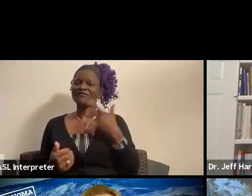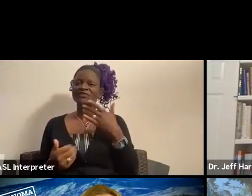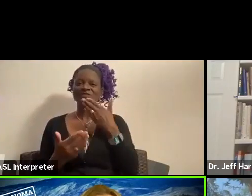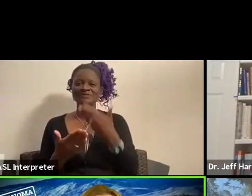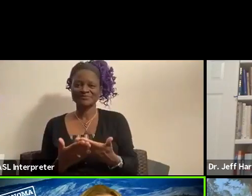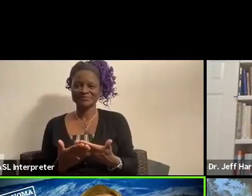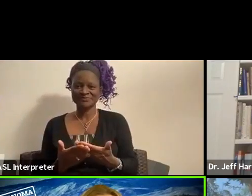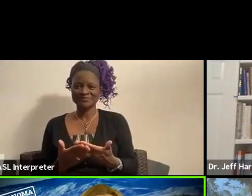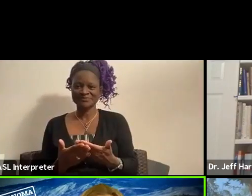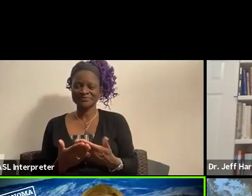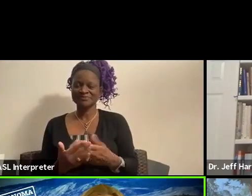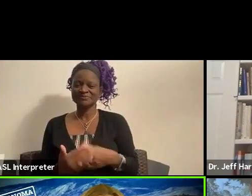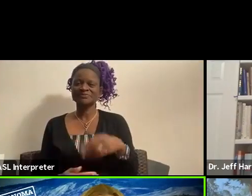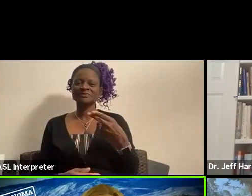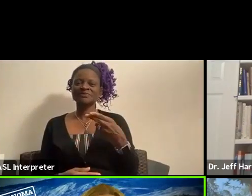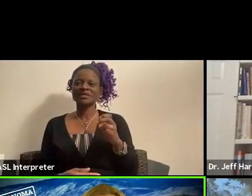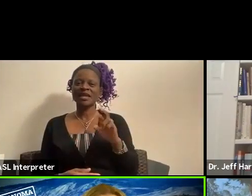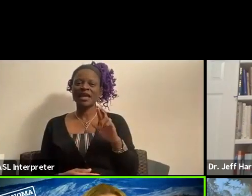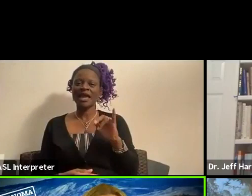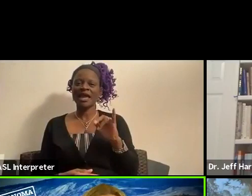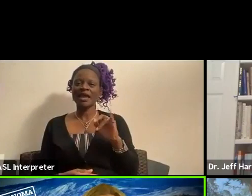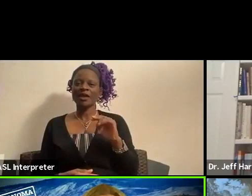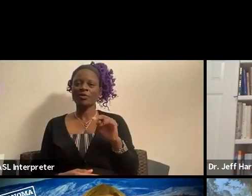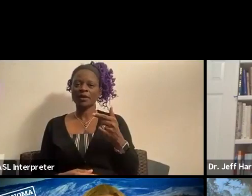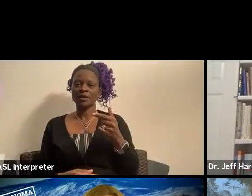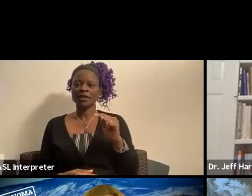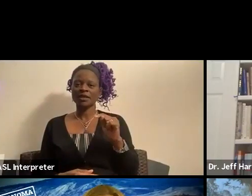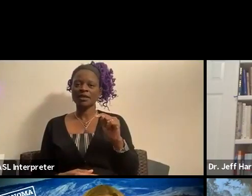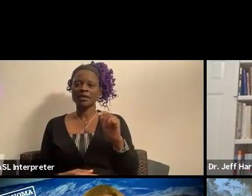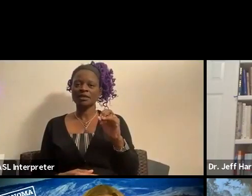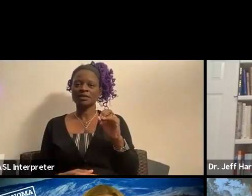Dr. Harrington, looks like you want to lean in. Well, yes, I just wanted to reassure